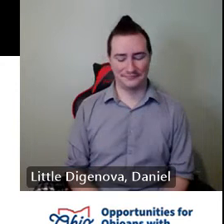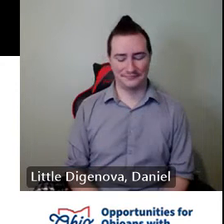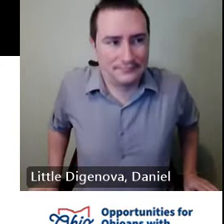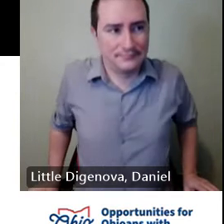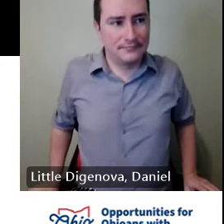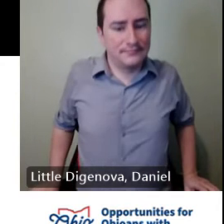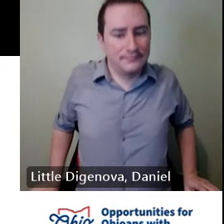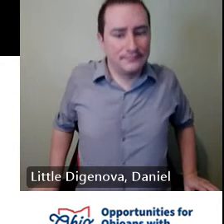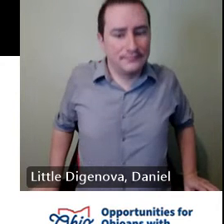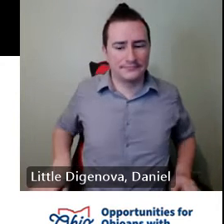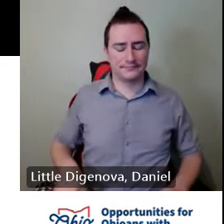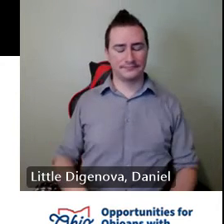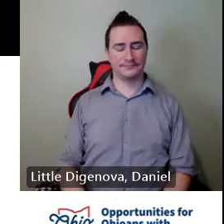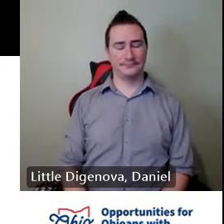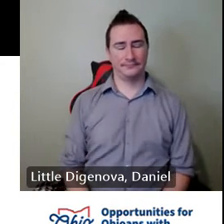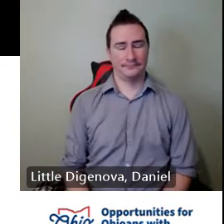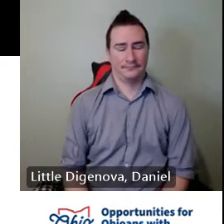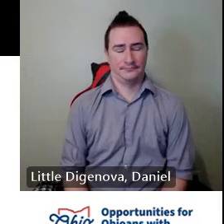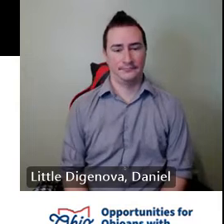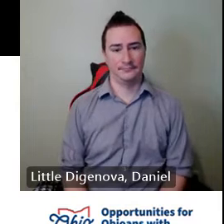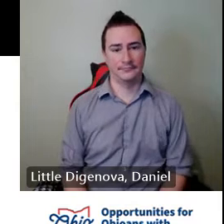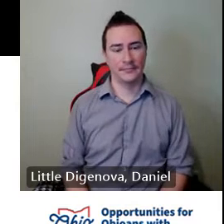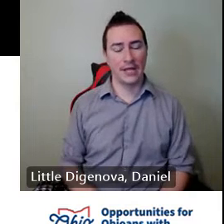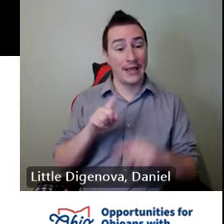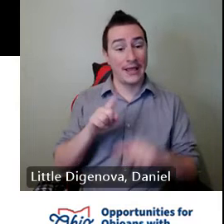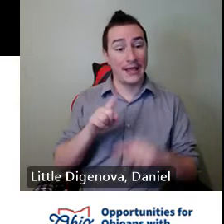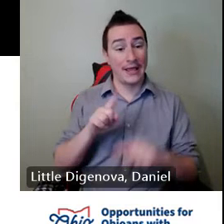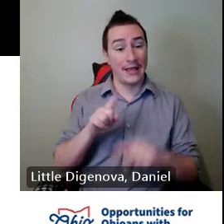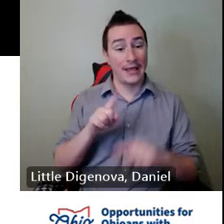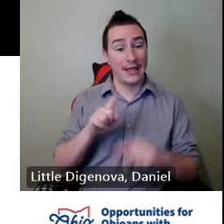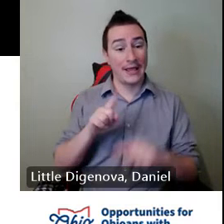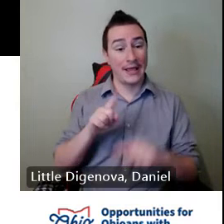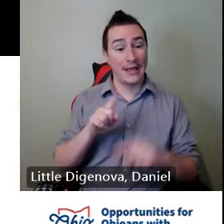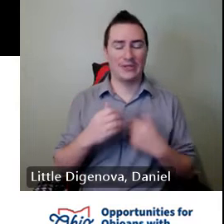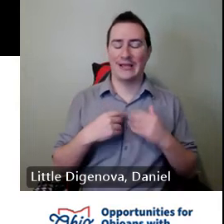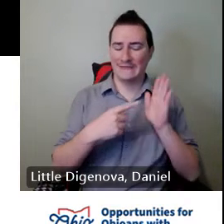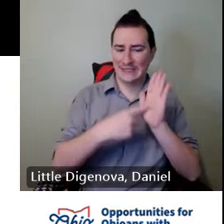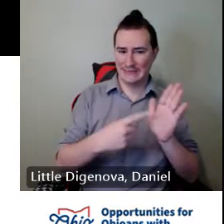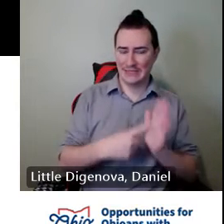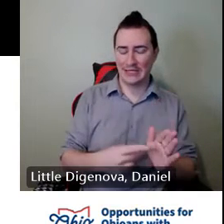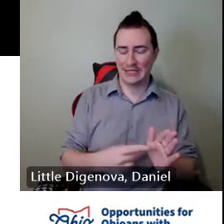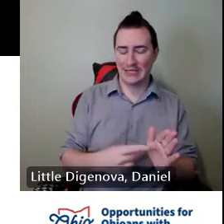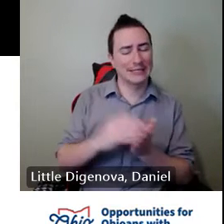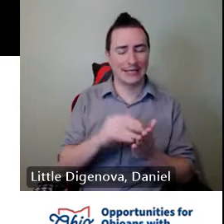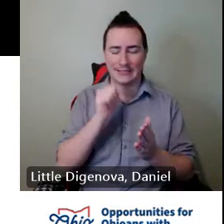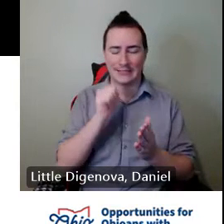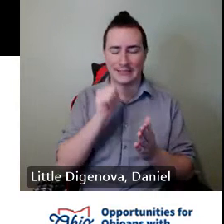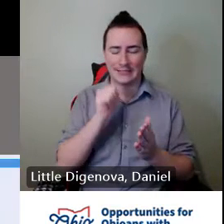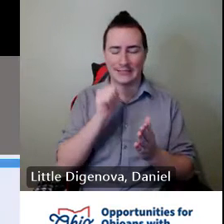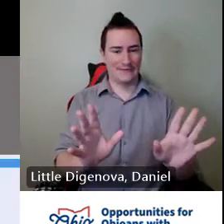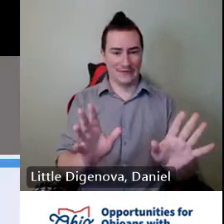includes symptoms and limitations that are not obvious. Julia, can you provide some examples of these?